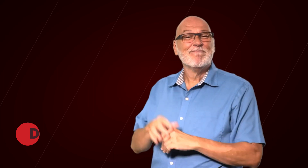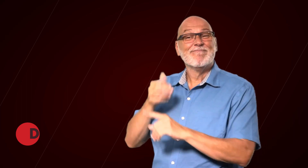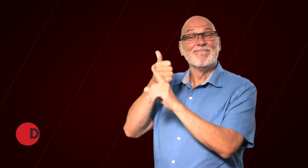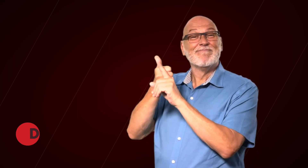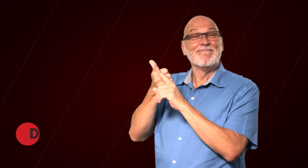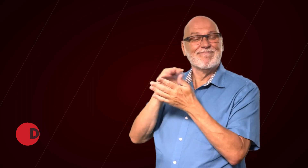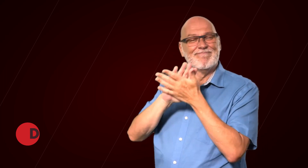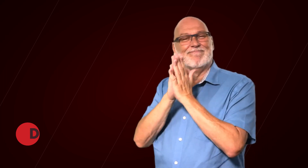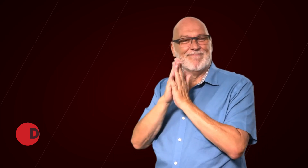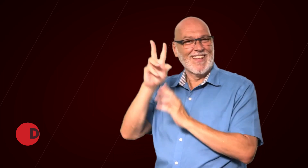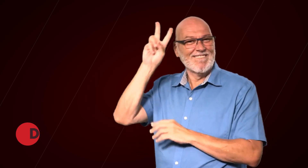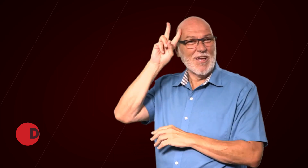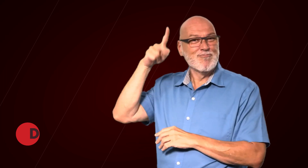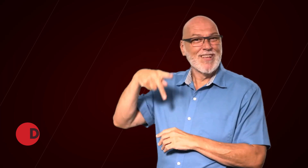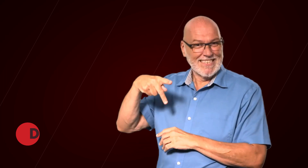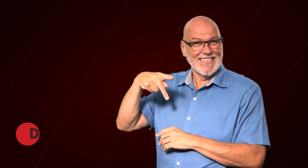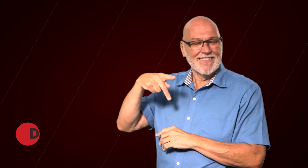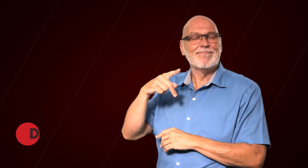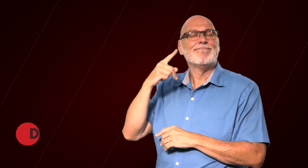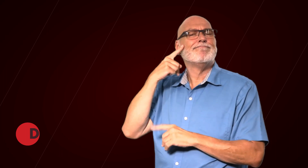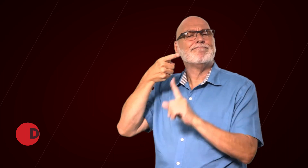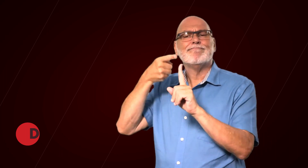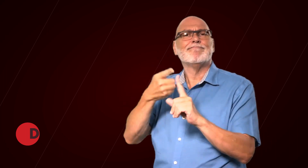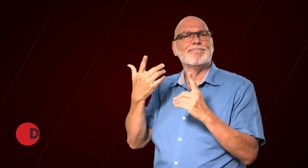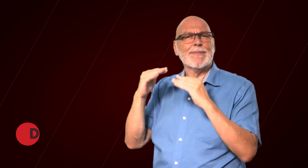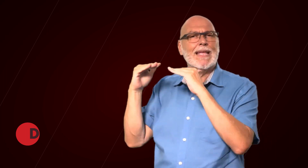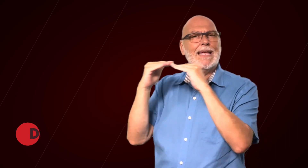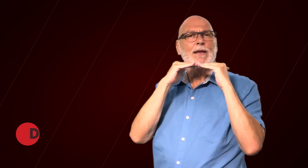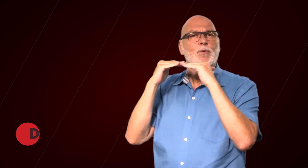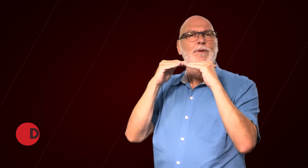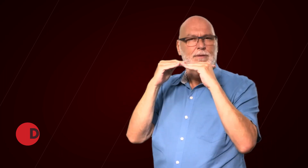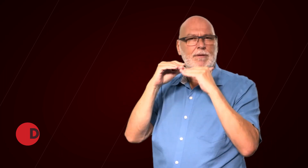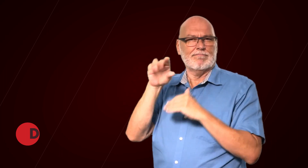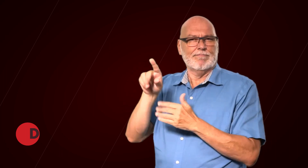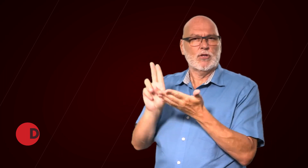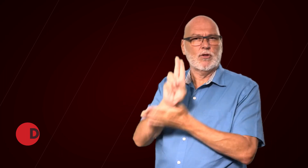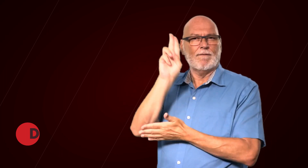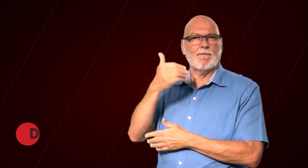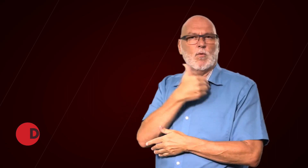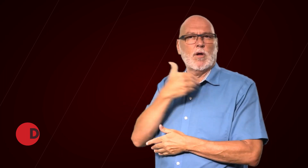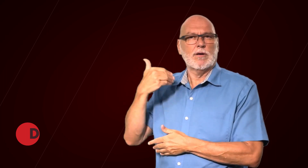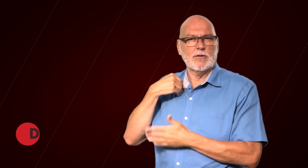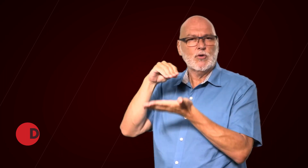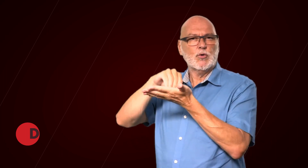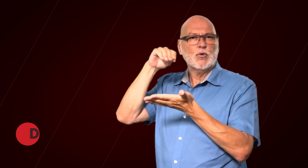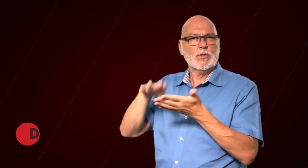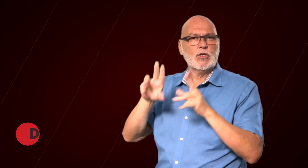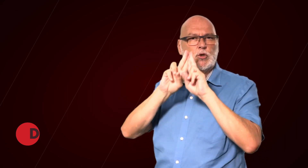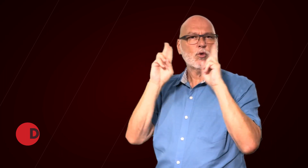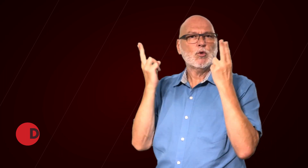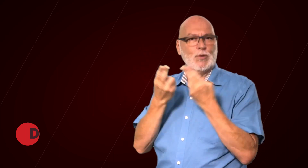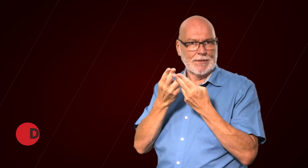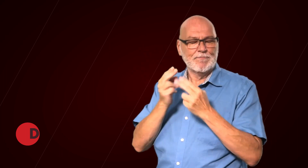As vice-president, equity of the University of Toronto Students' Union he submitted